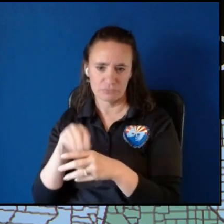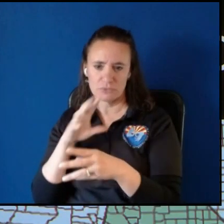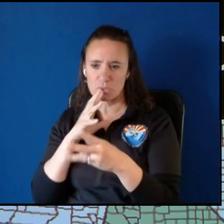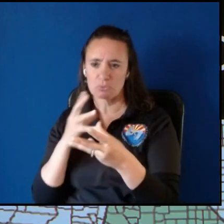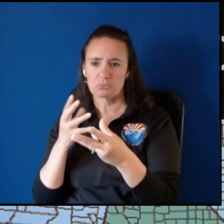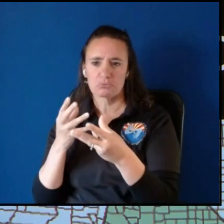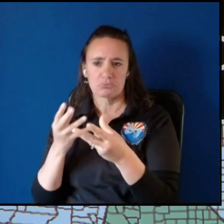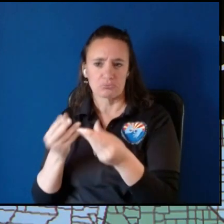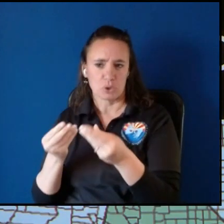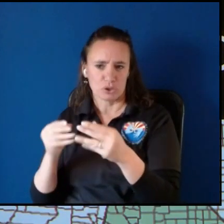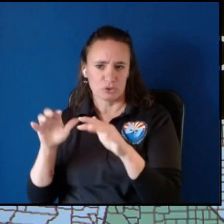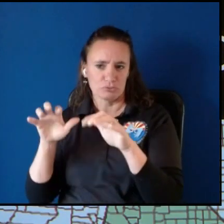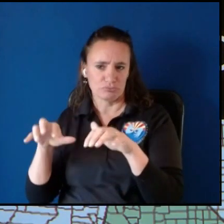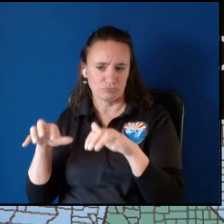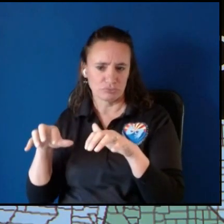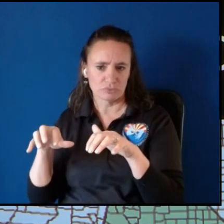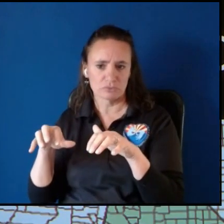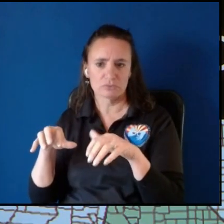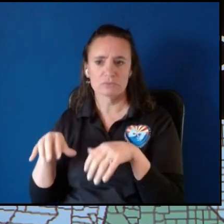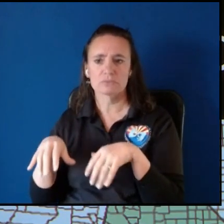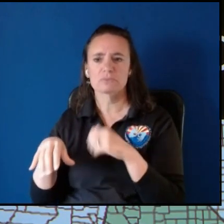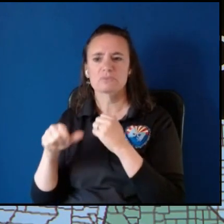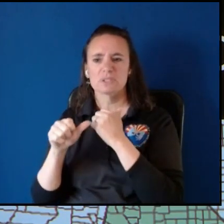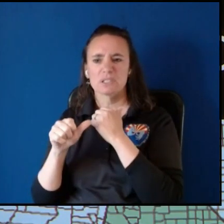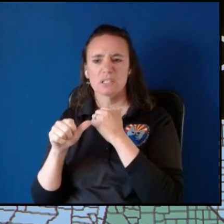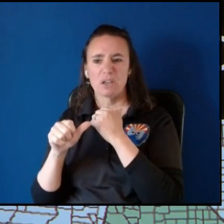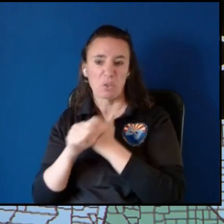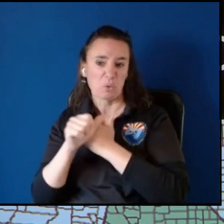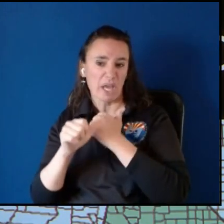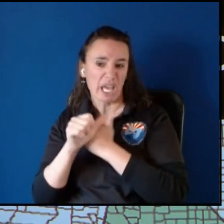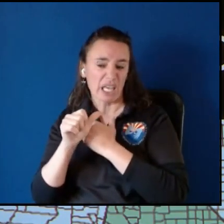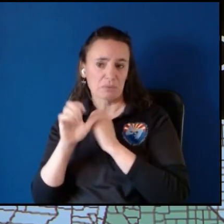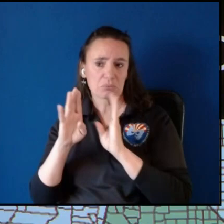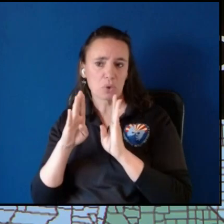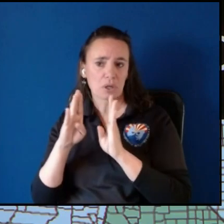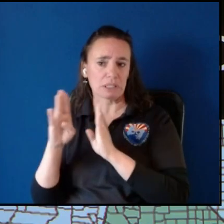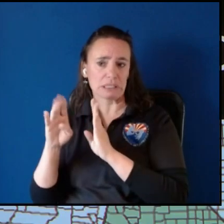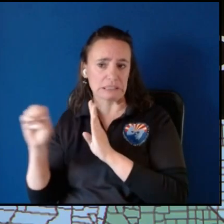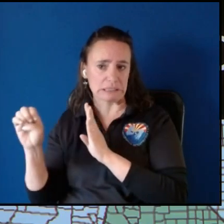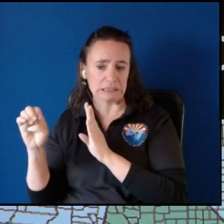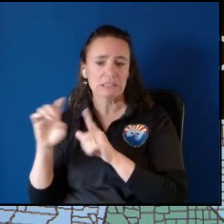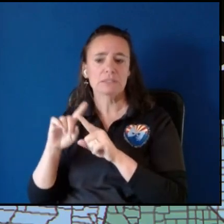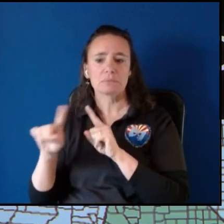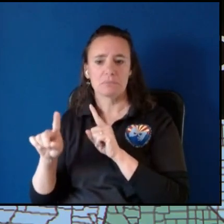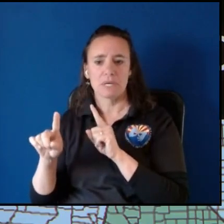threat interest moves to the east of us, we're still in that area of general thunderstorm potential. Okay so let's go the